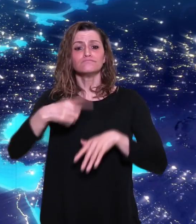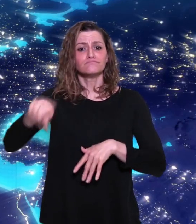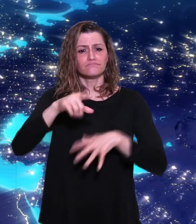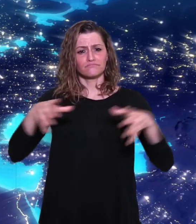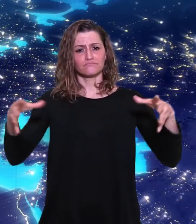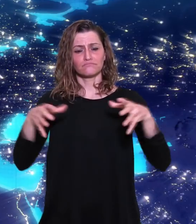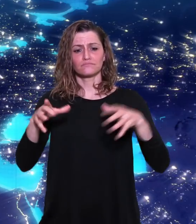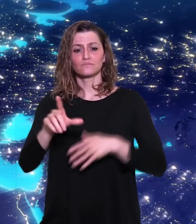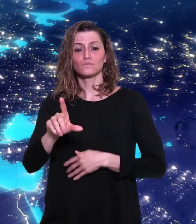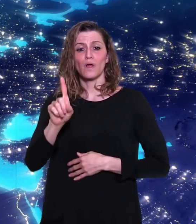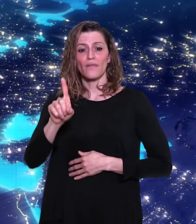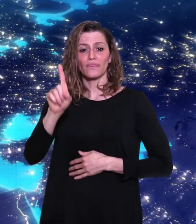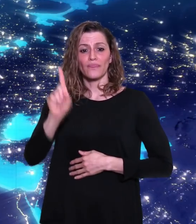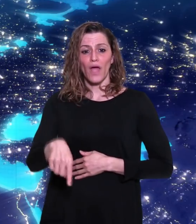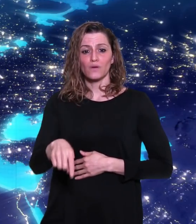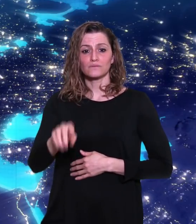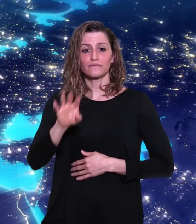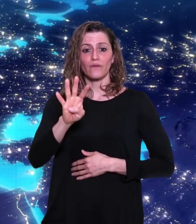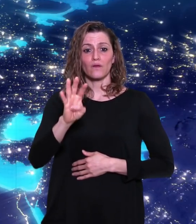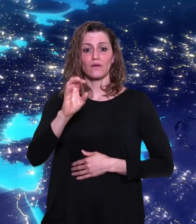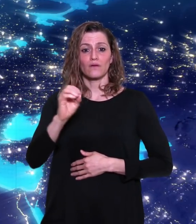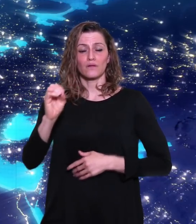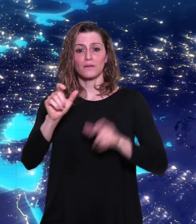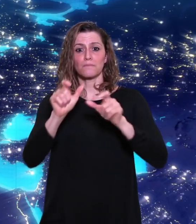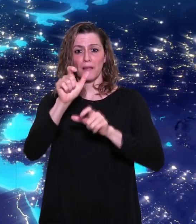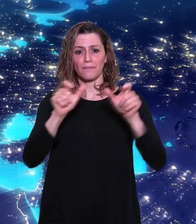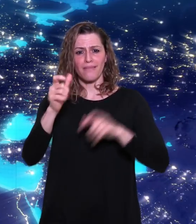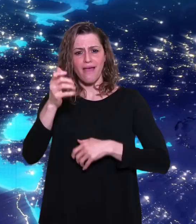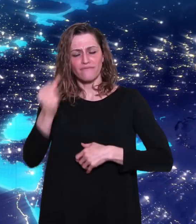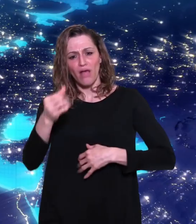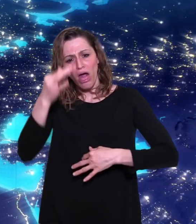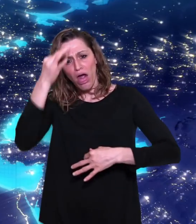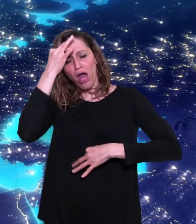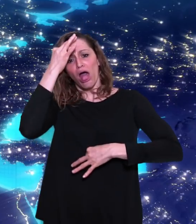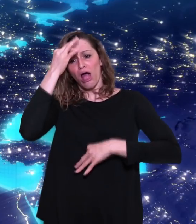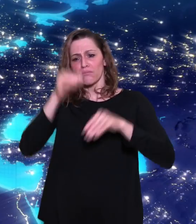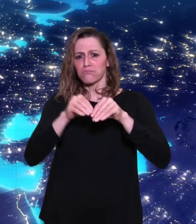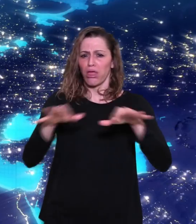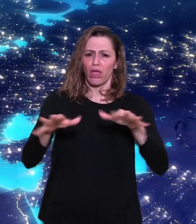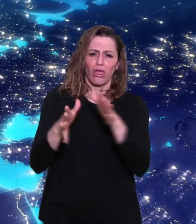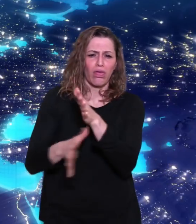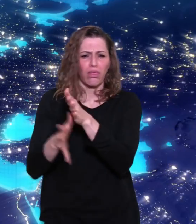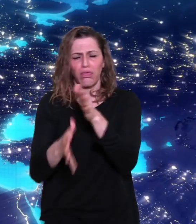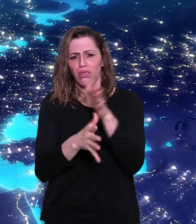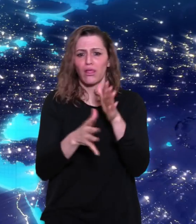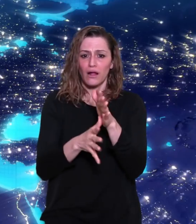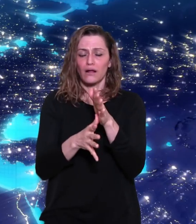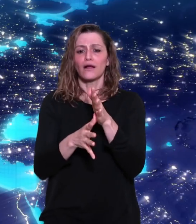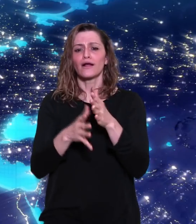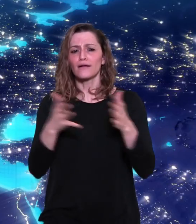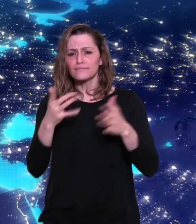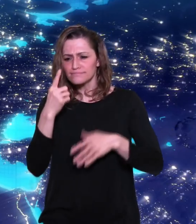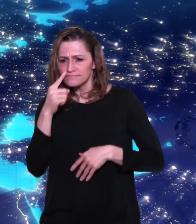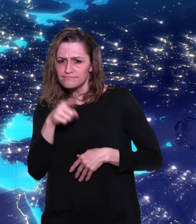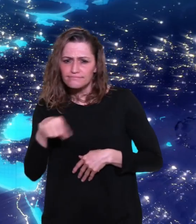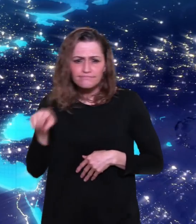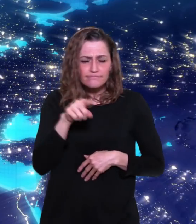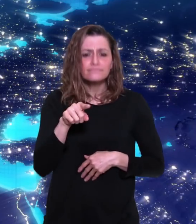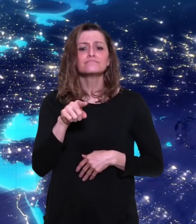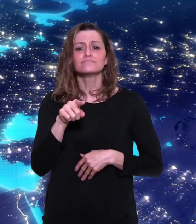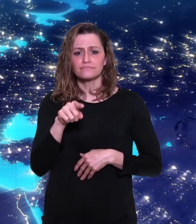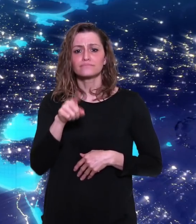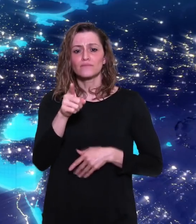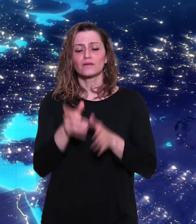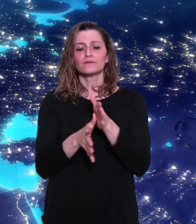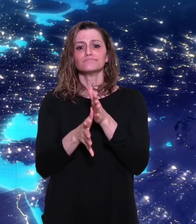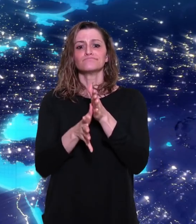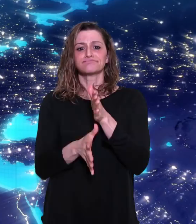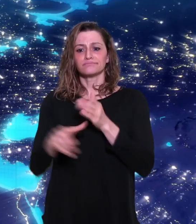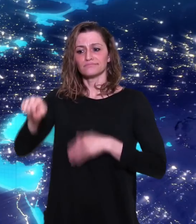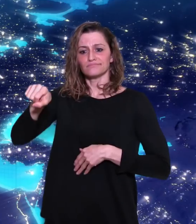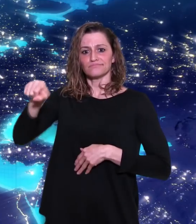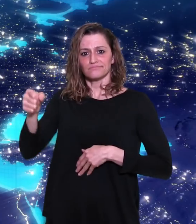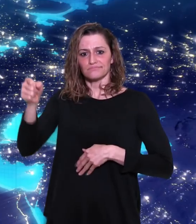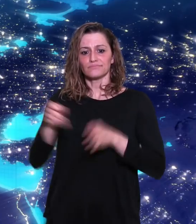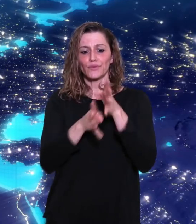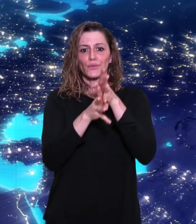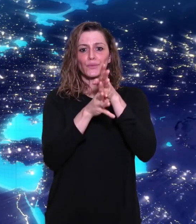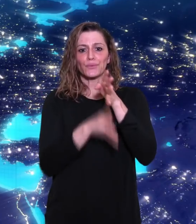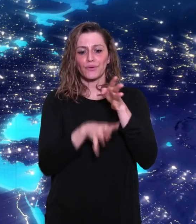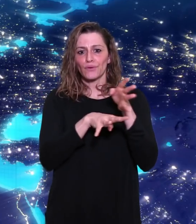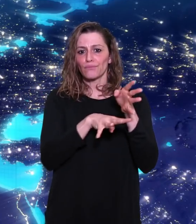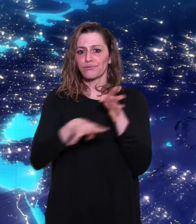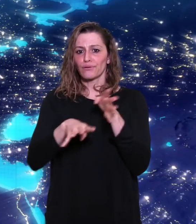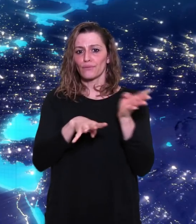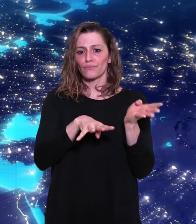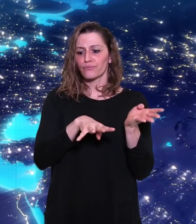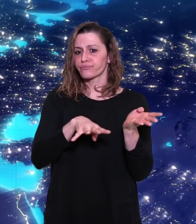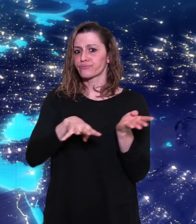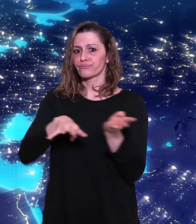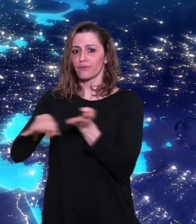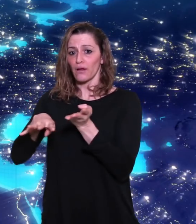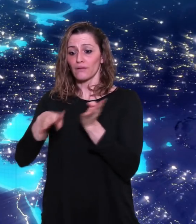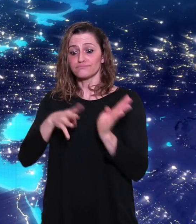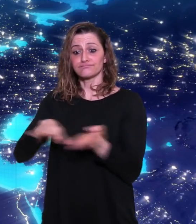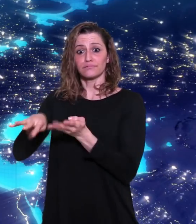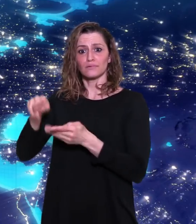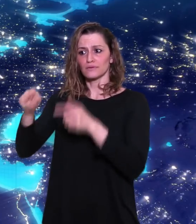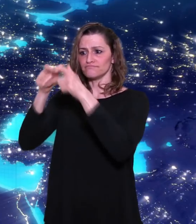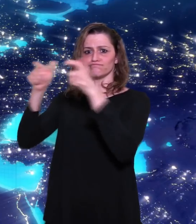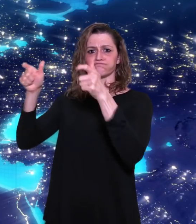hit 1,400 people. The sewer system and machines that cleaned